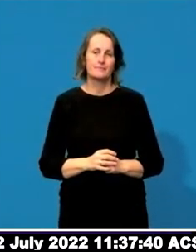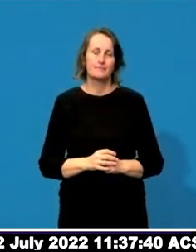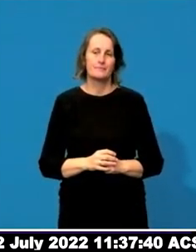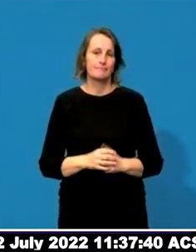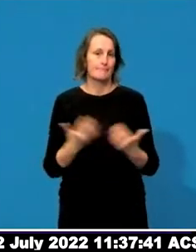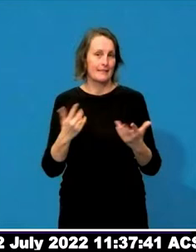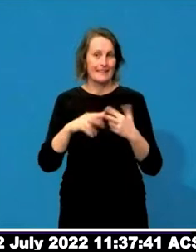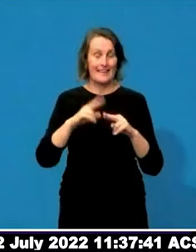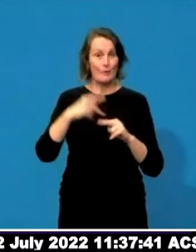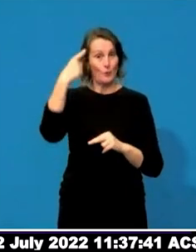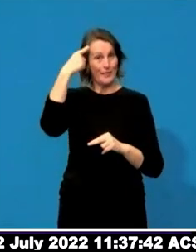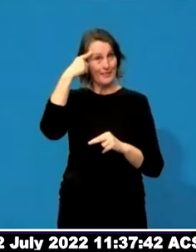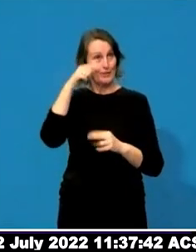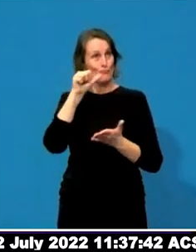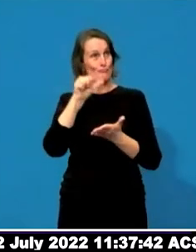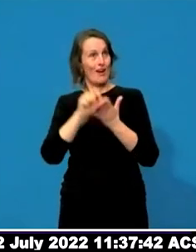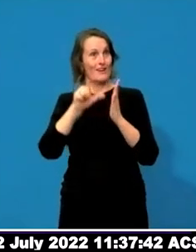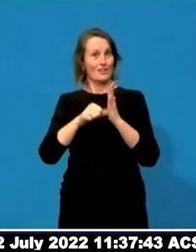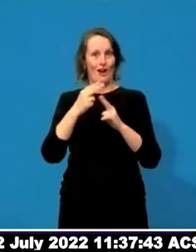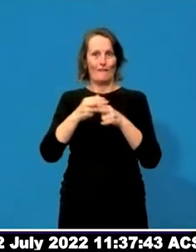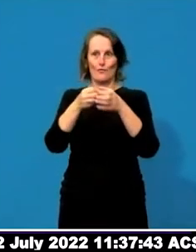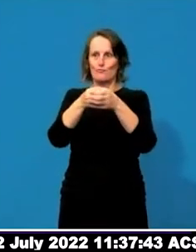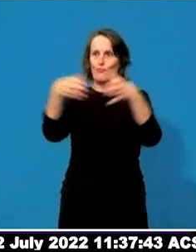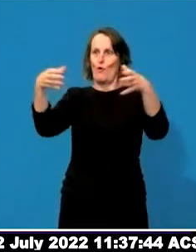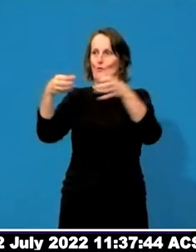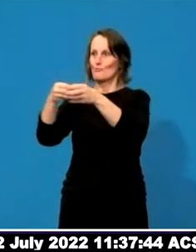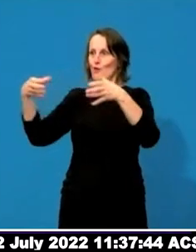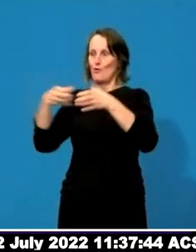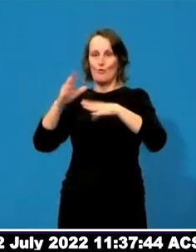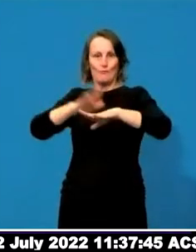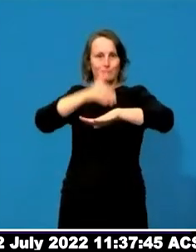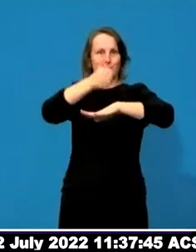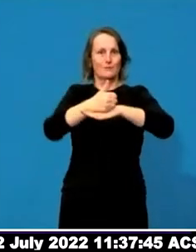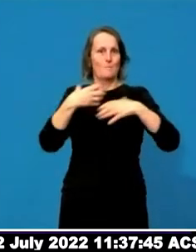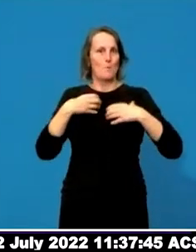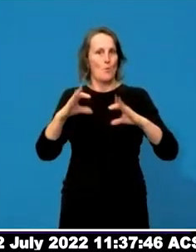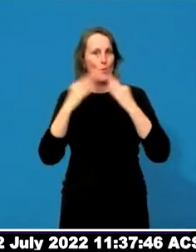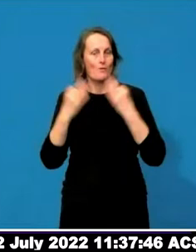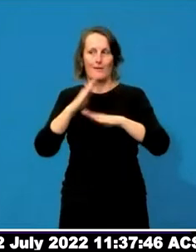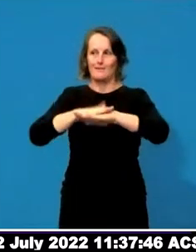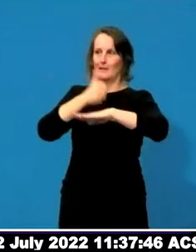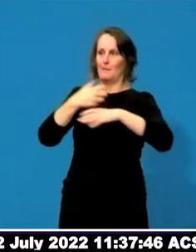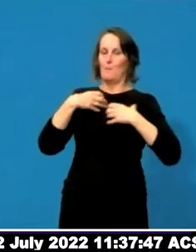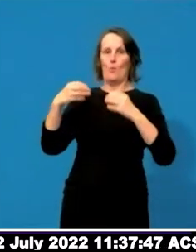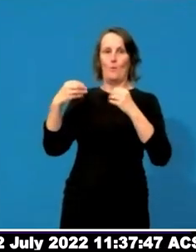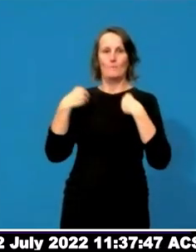that would have been the time as the - as creating the conditions